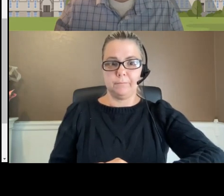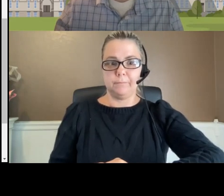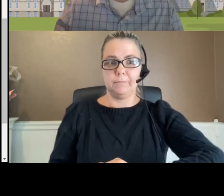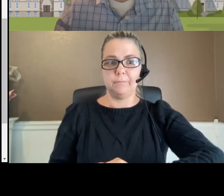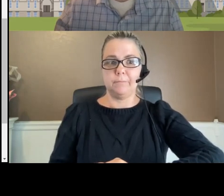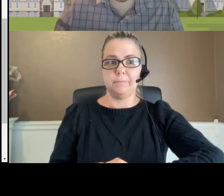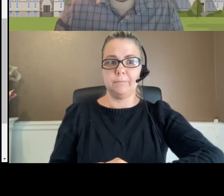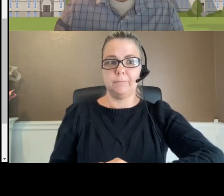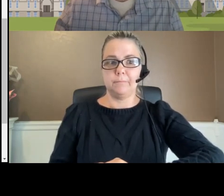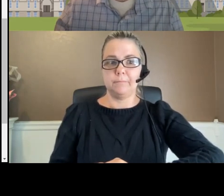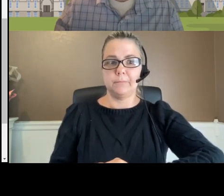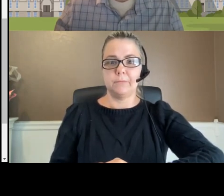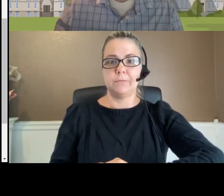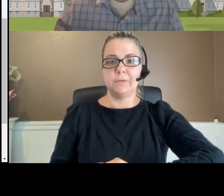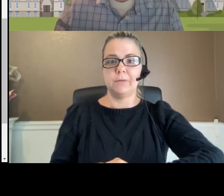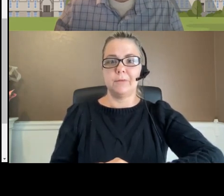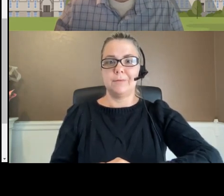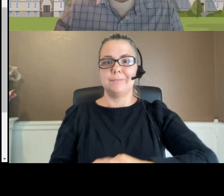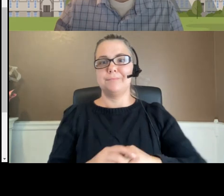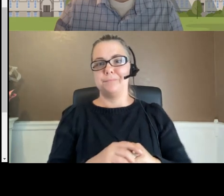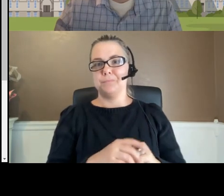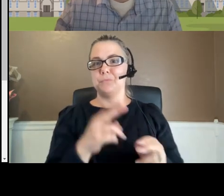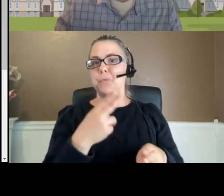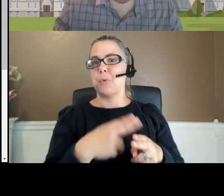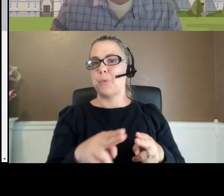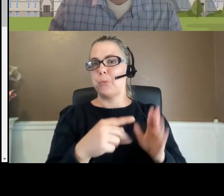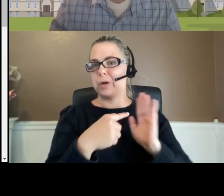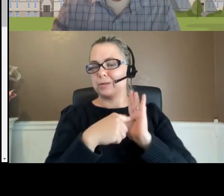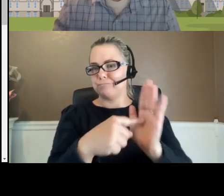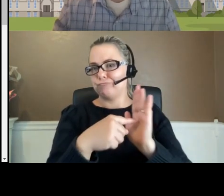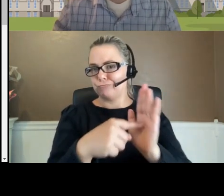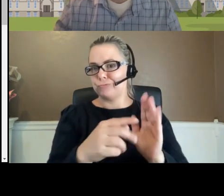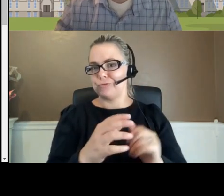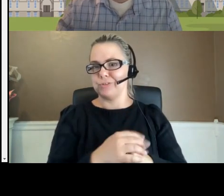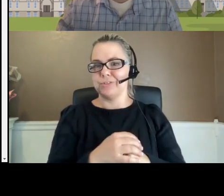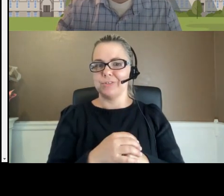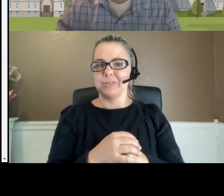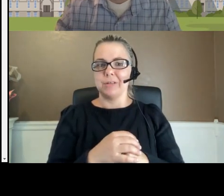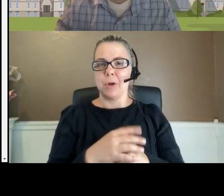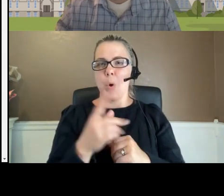[Jon]: Quick demonstration of that using the same WAVE test. One thing worth pointing out - in